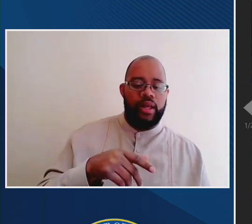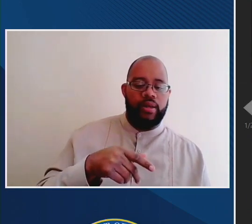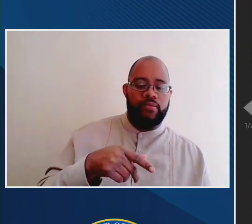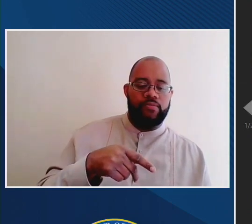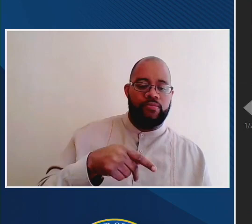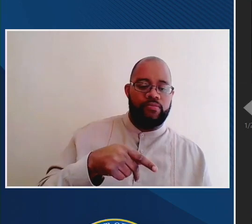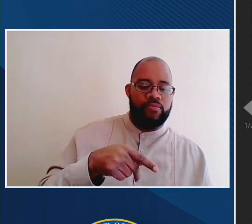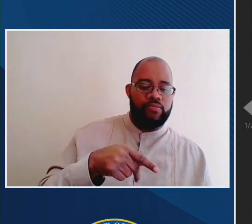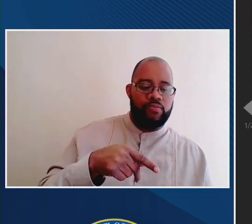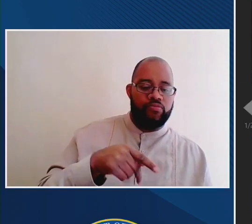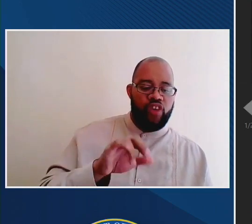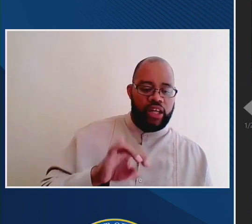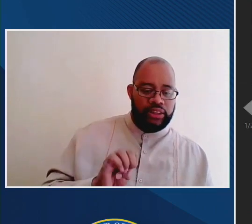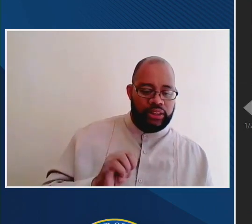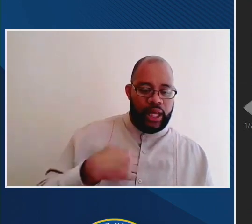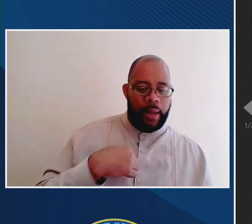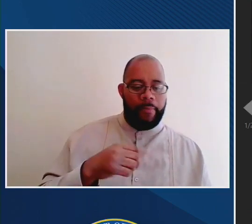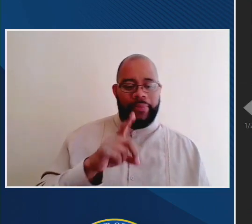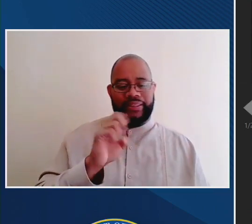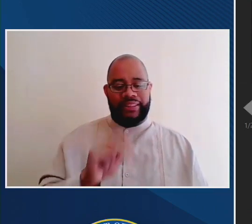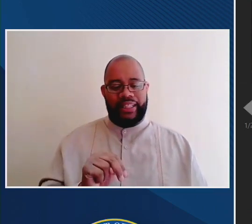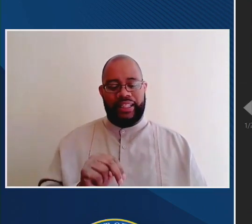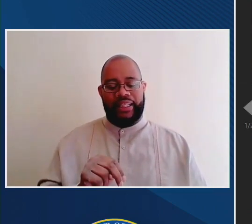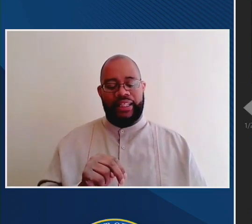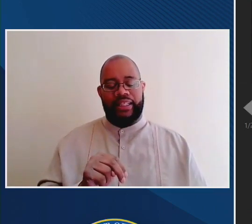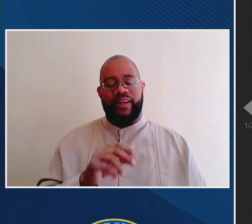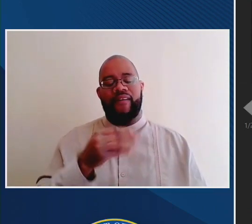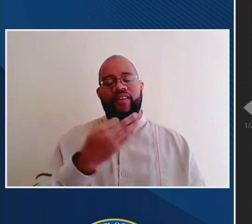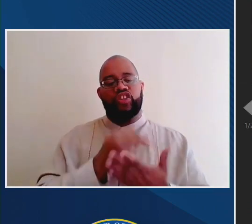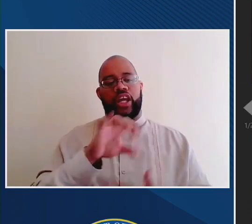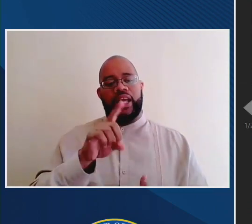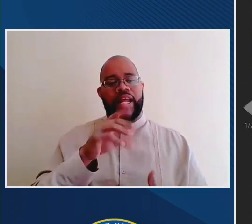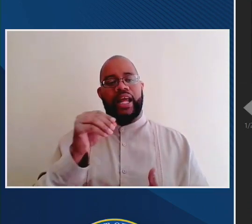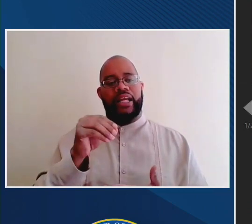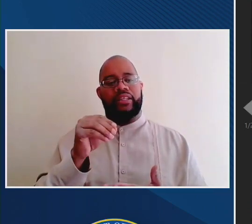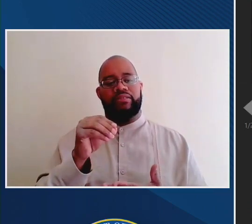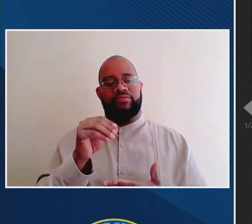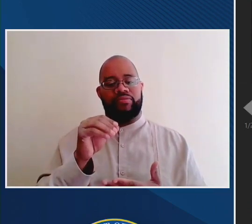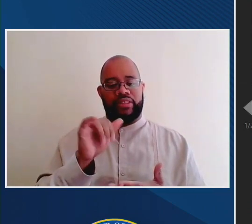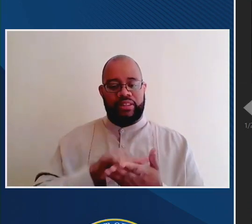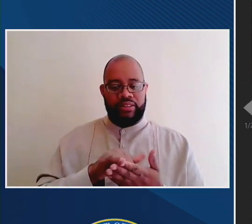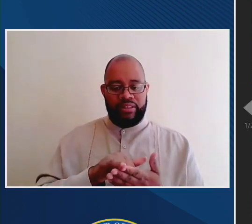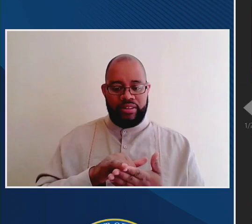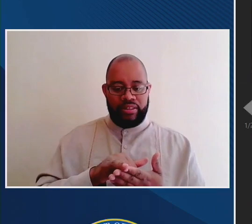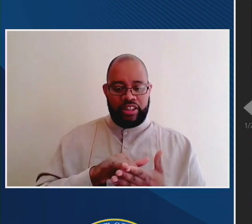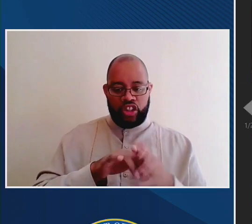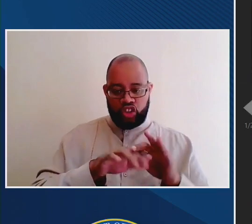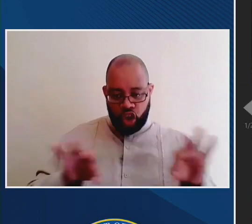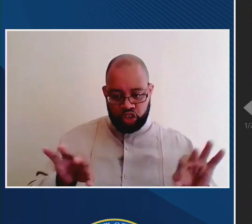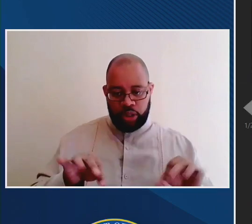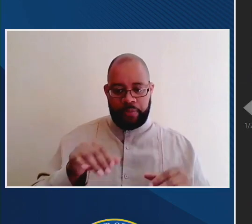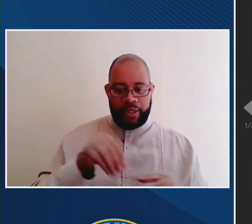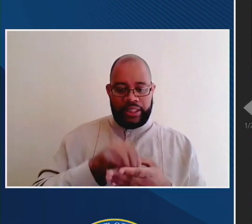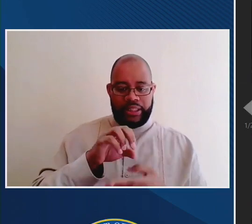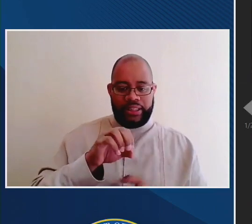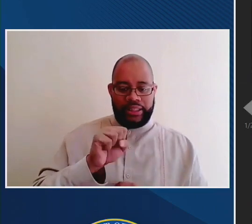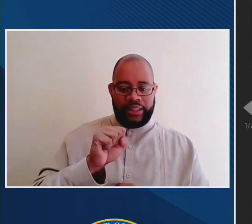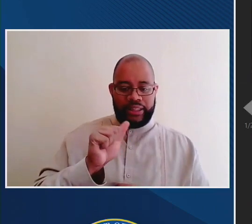I am the dean of financial aid and scholarships at San Jacinto College in Pasadena, Texas and I'm very happy to be here. Thank you.